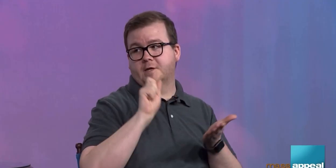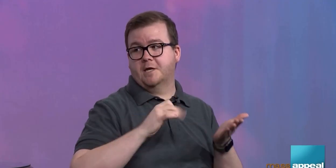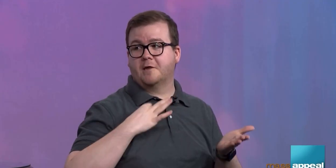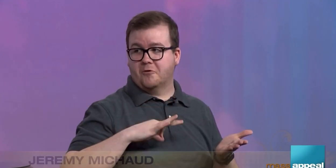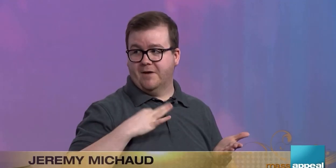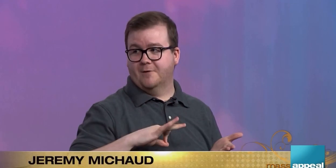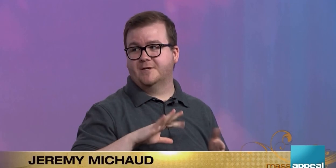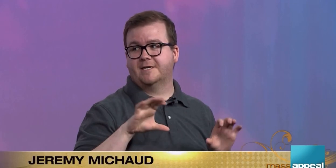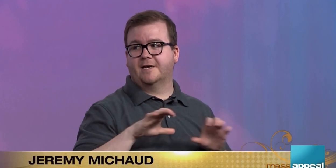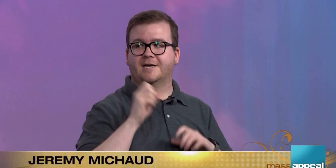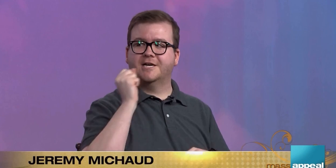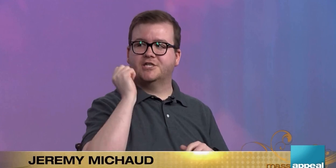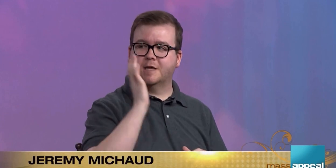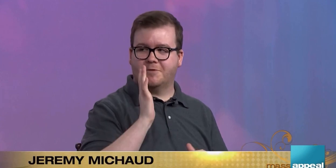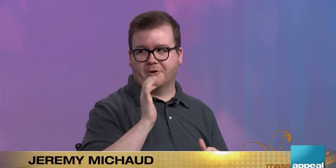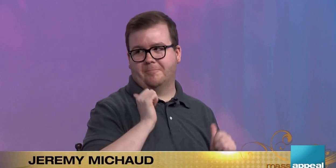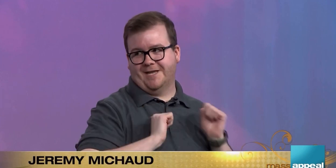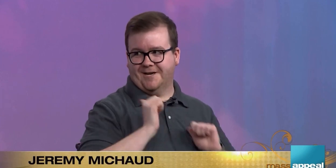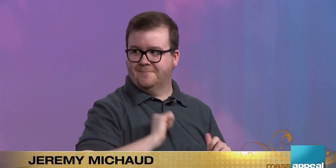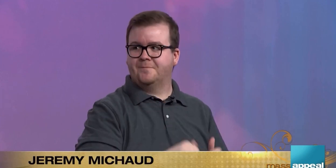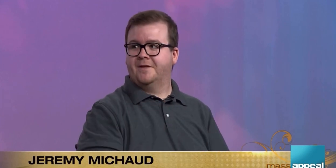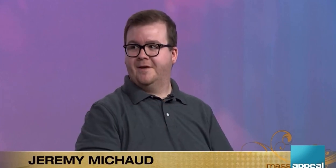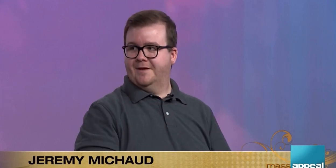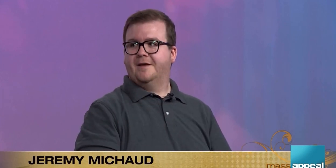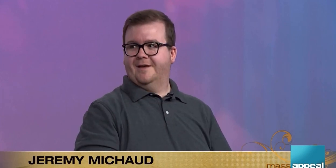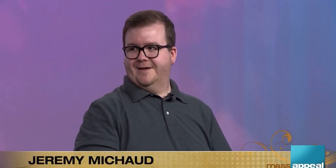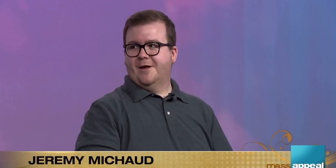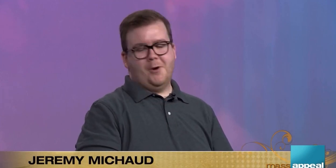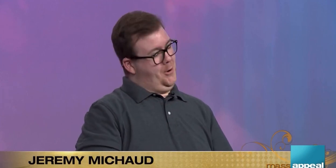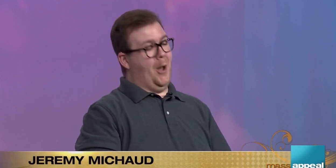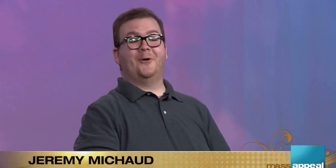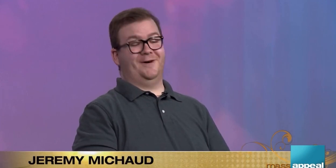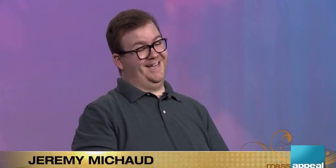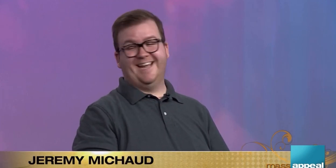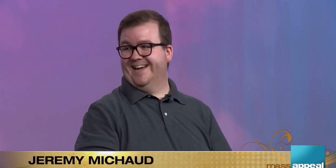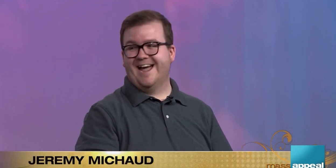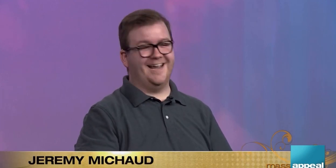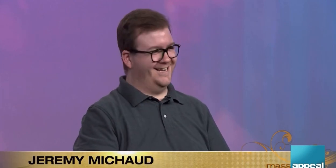of Southern Maine we did a Shakespeare play. Oh I can't even imagine which is worse, a musical